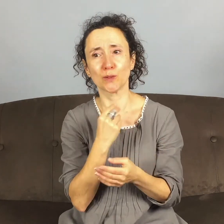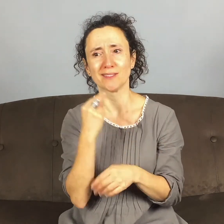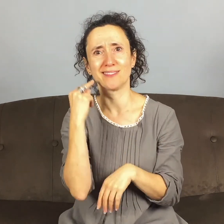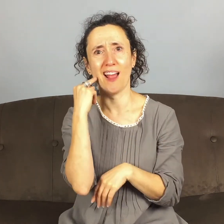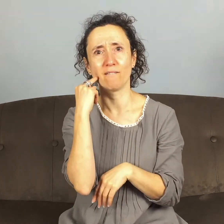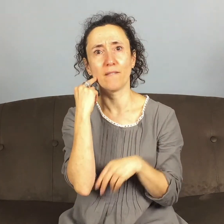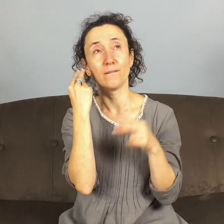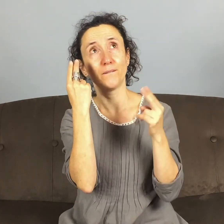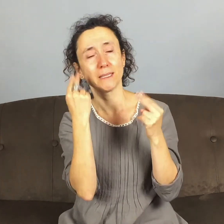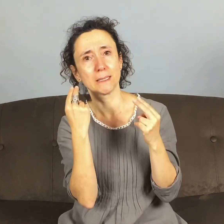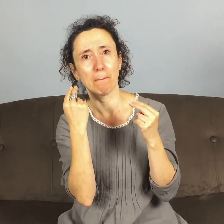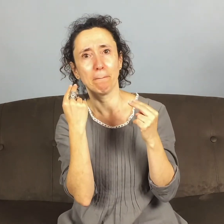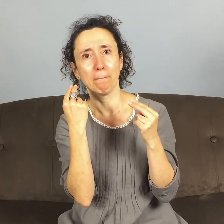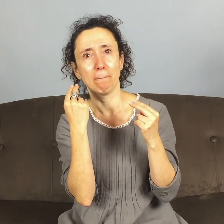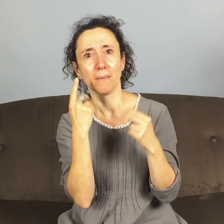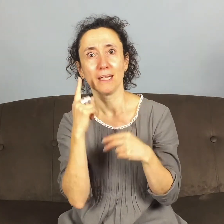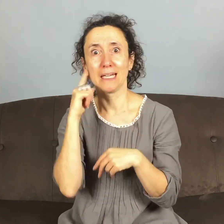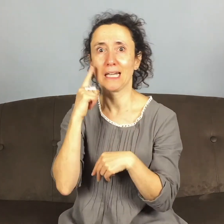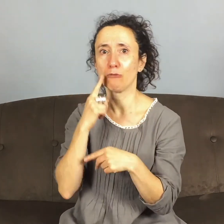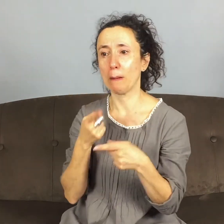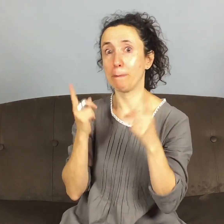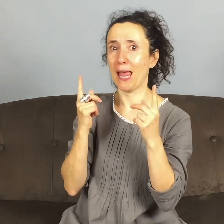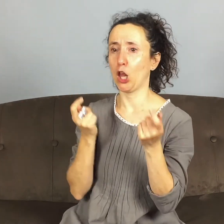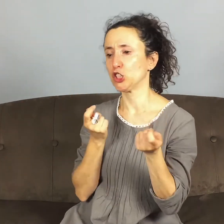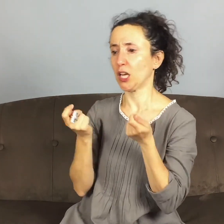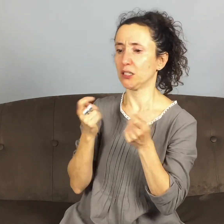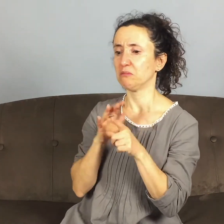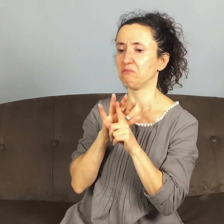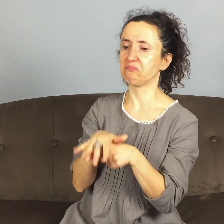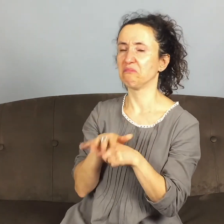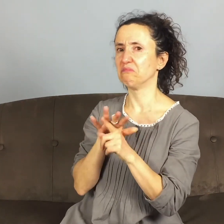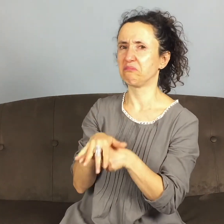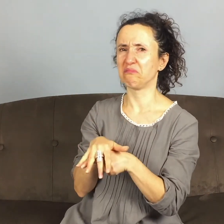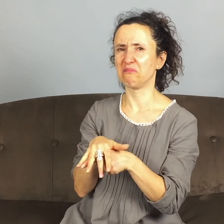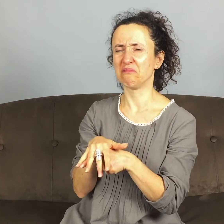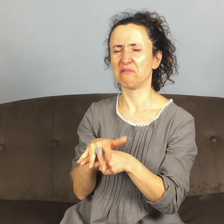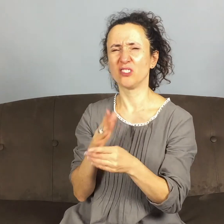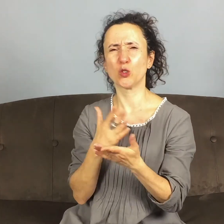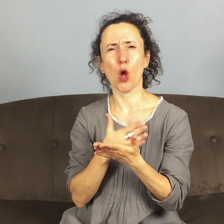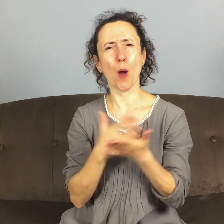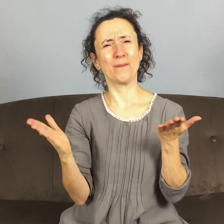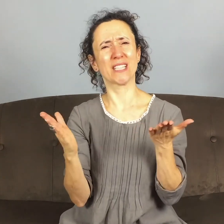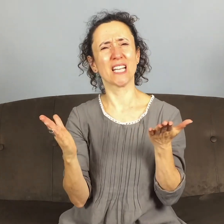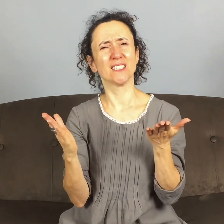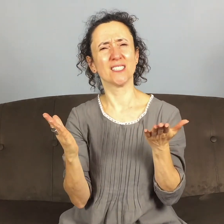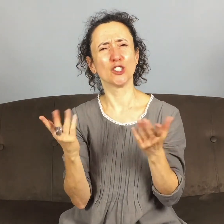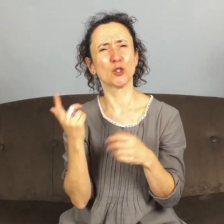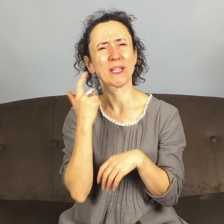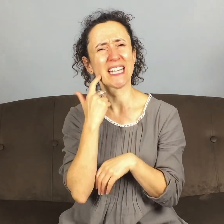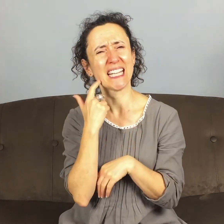the deaf character as the victim being oppressed by their hearing Manager, was too obvious